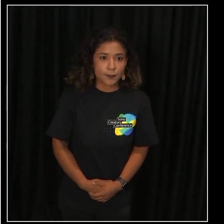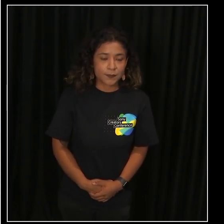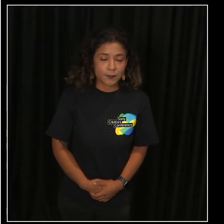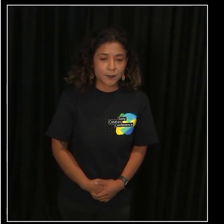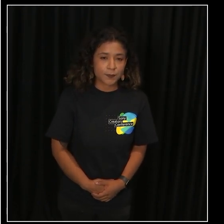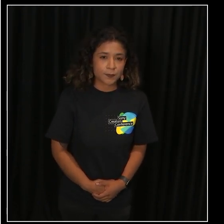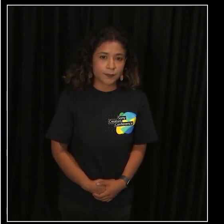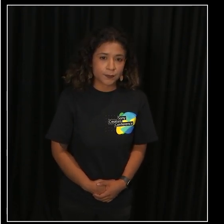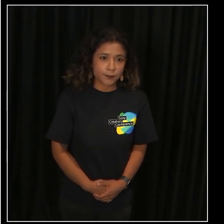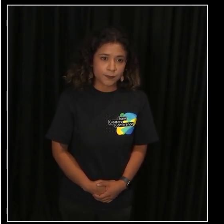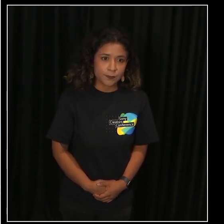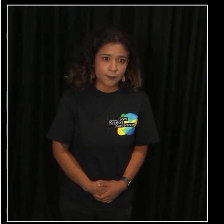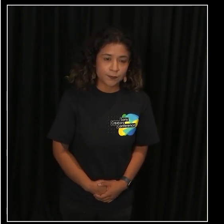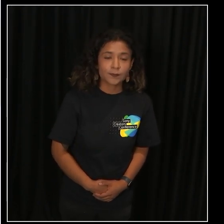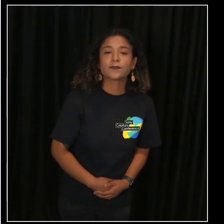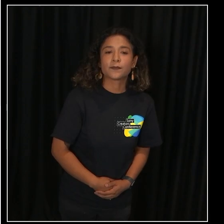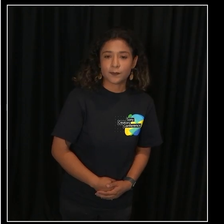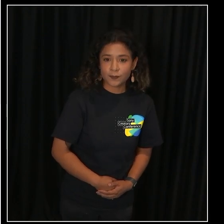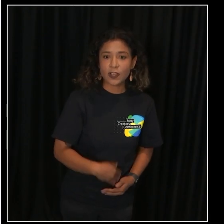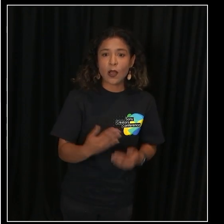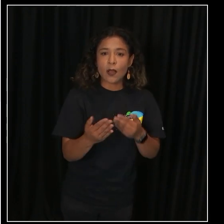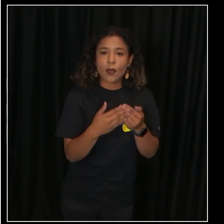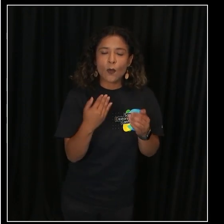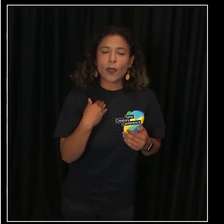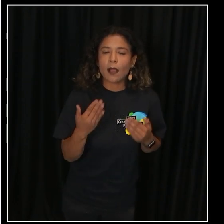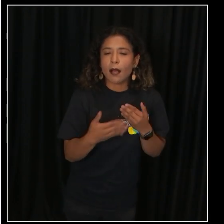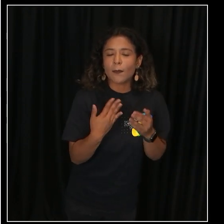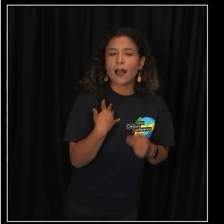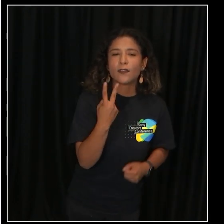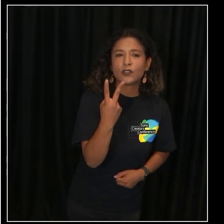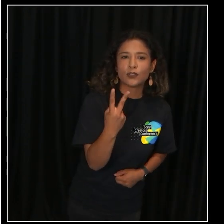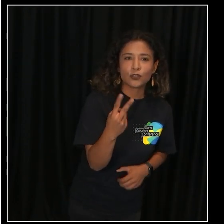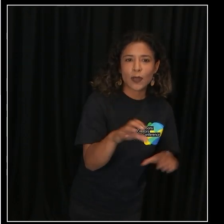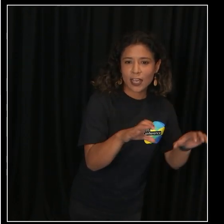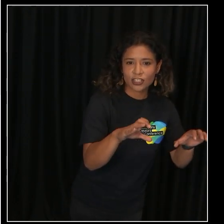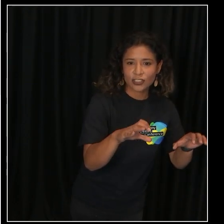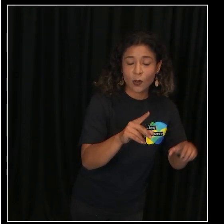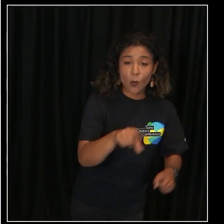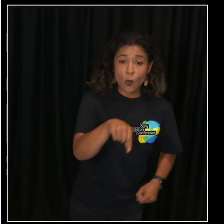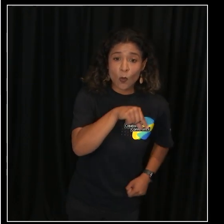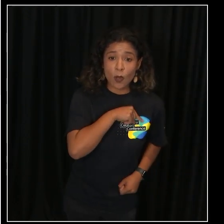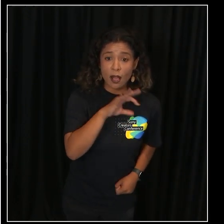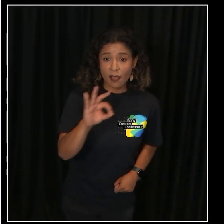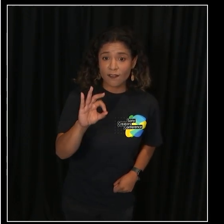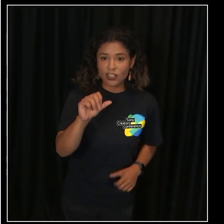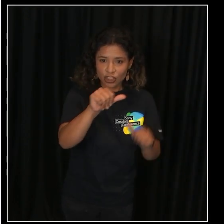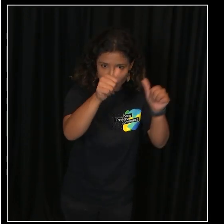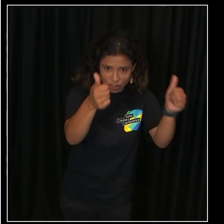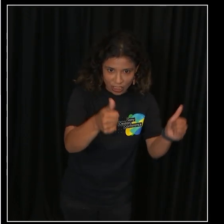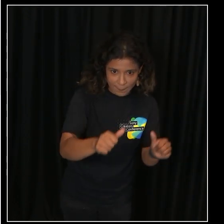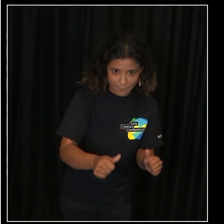there's almost like two axes. One is improving the quality of the shape and you can see we're very focused on shape, right? But the quality of shape.